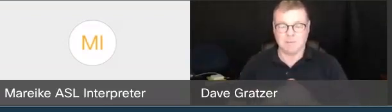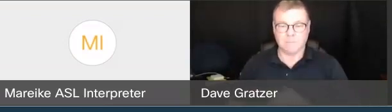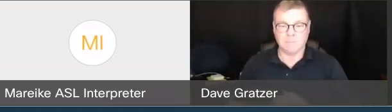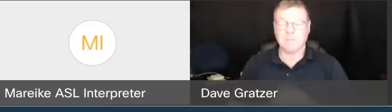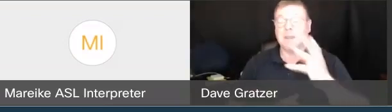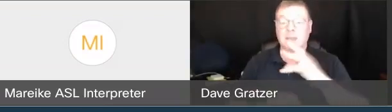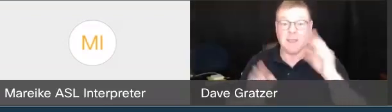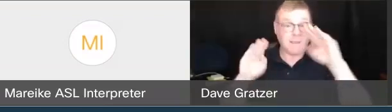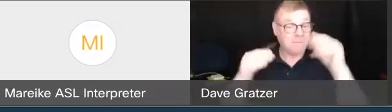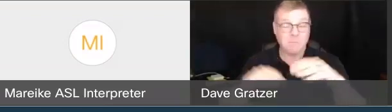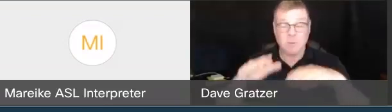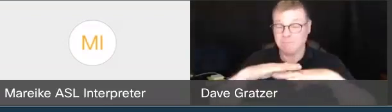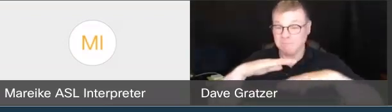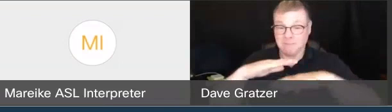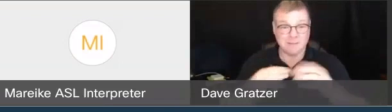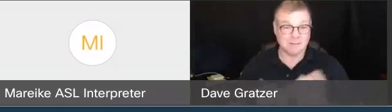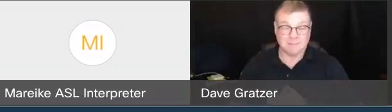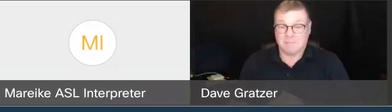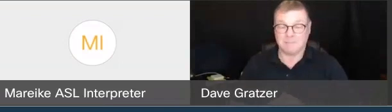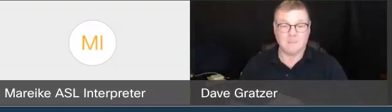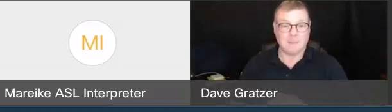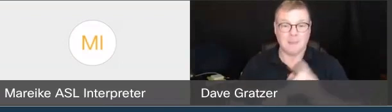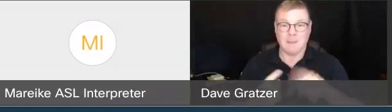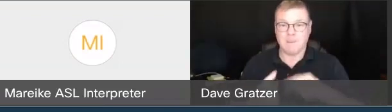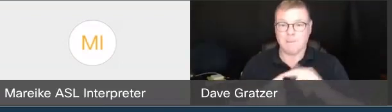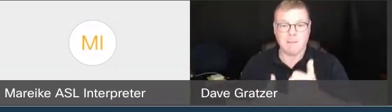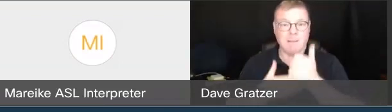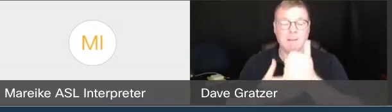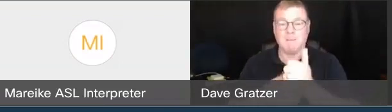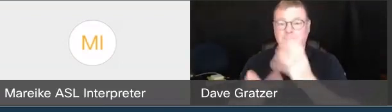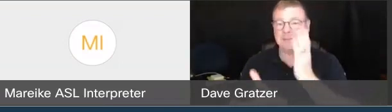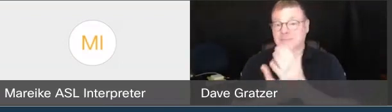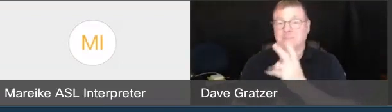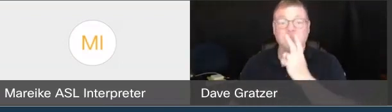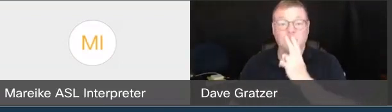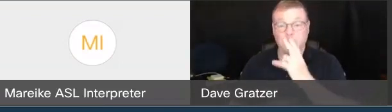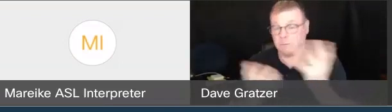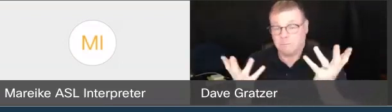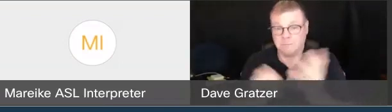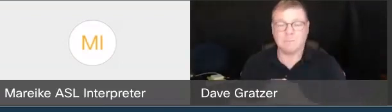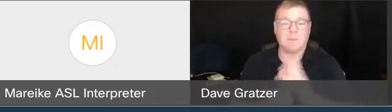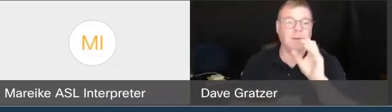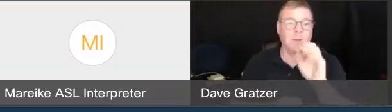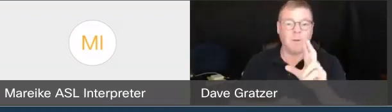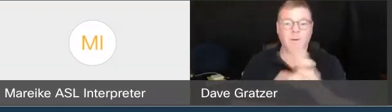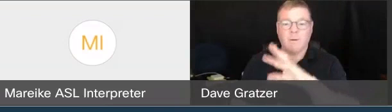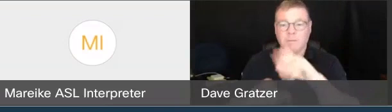the basics, even if it's about helping someone quit smoking or engage in metabolic monitoring,